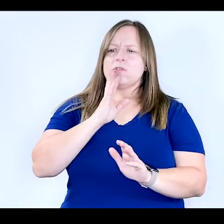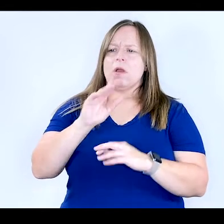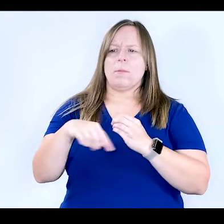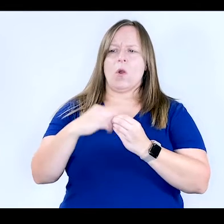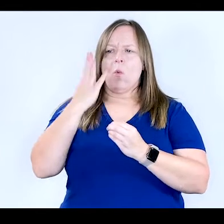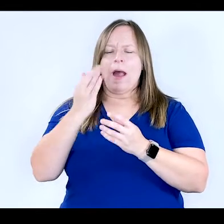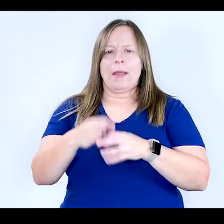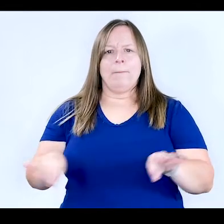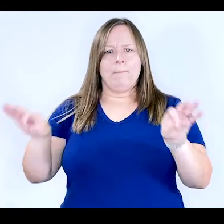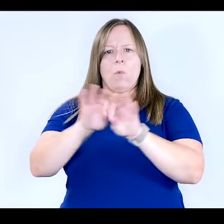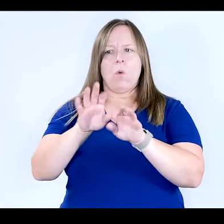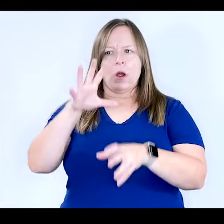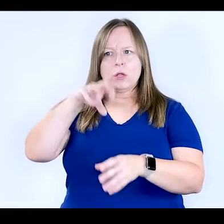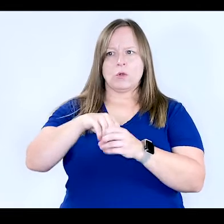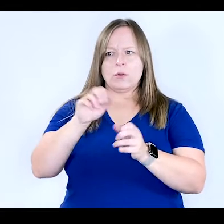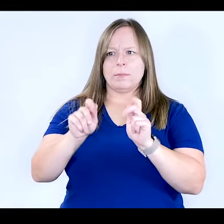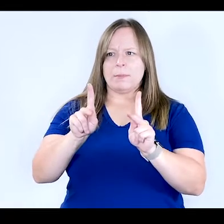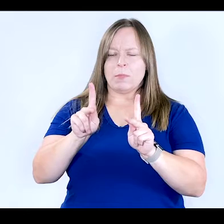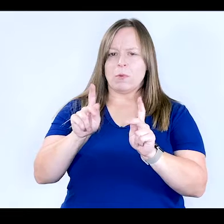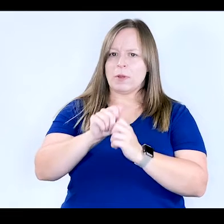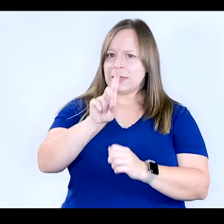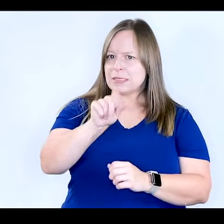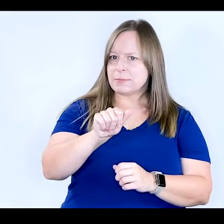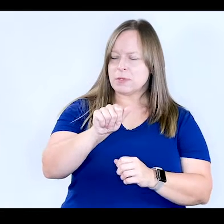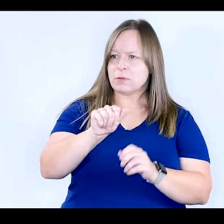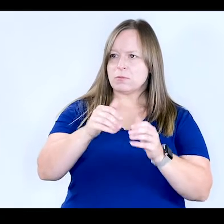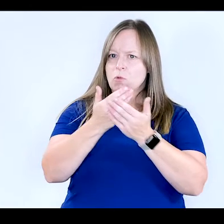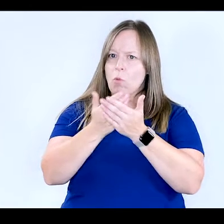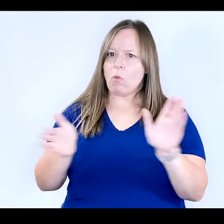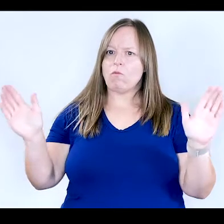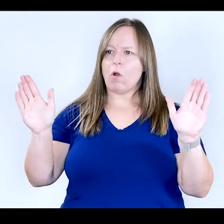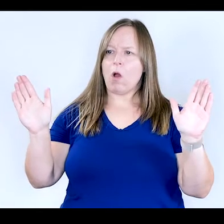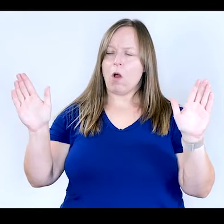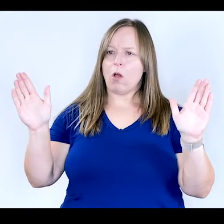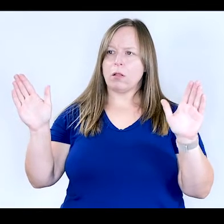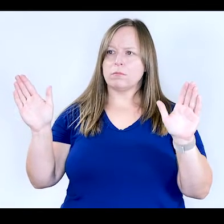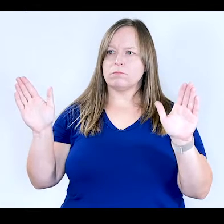important to include people with disabilities in this overall scheme to